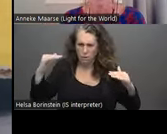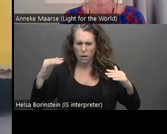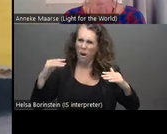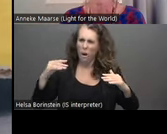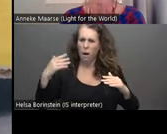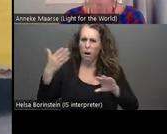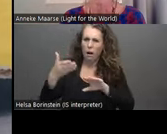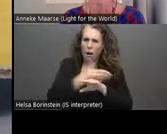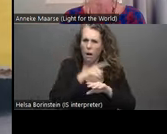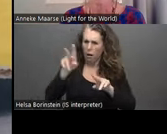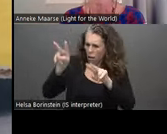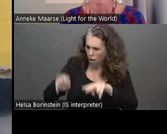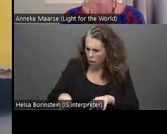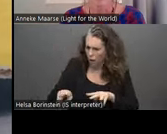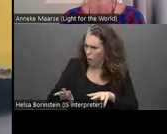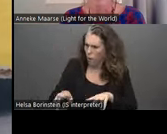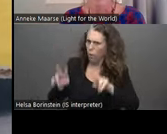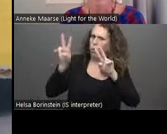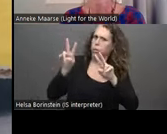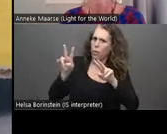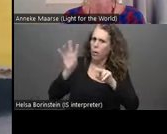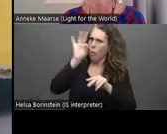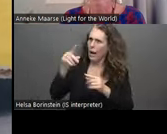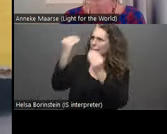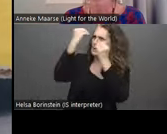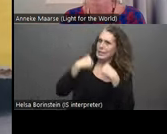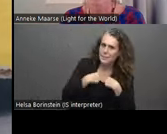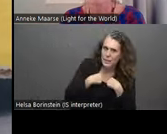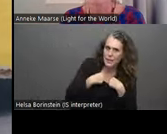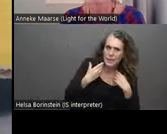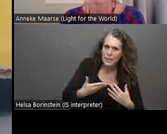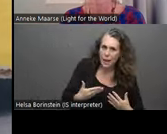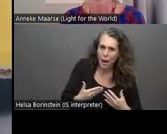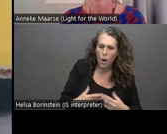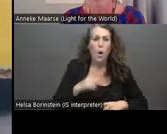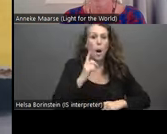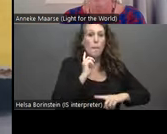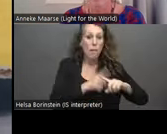15:31:58 It's also, It builds their capacity to do self advocacy to really go out there